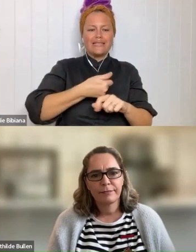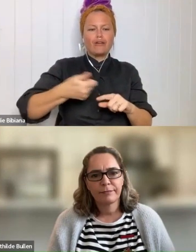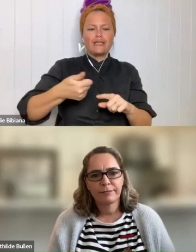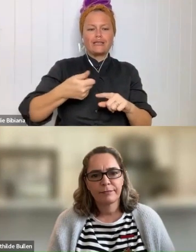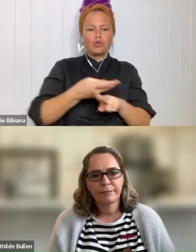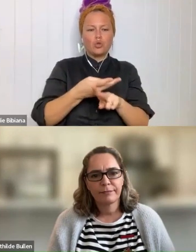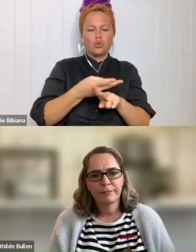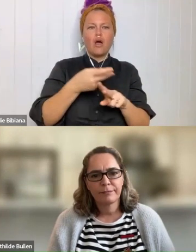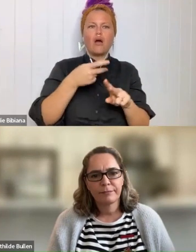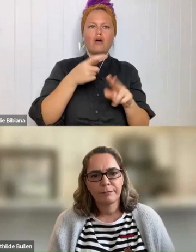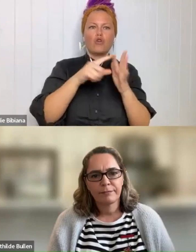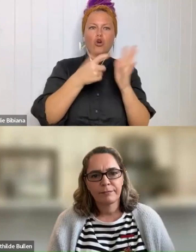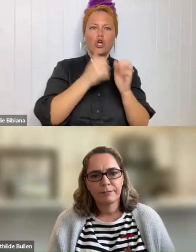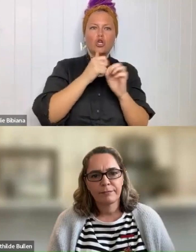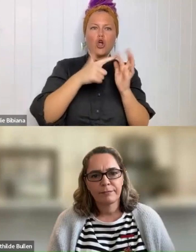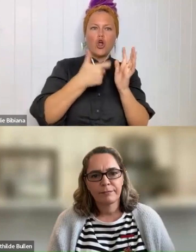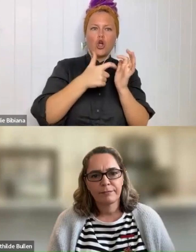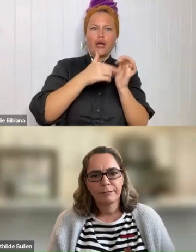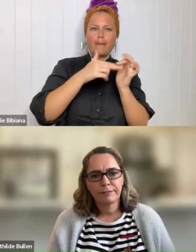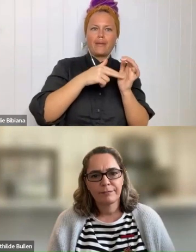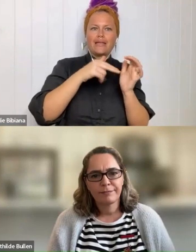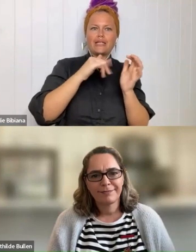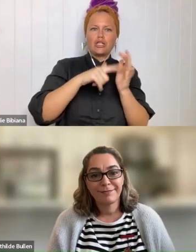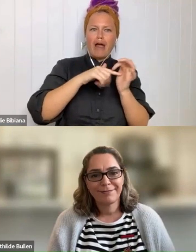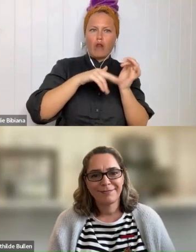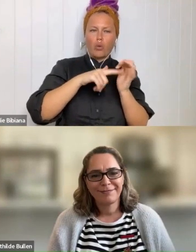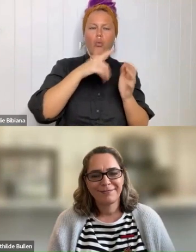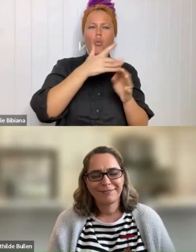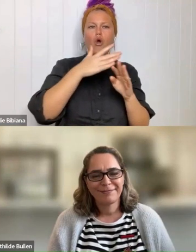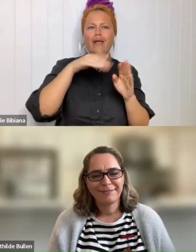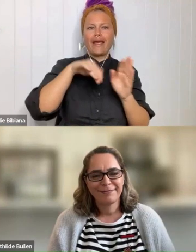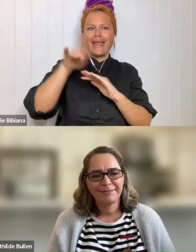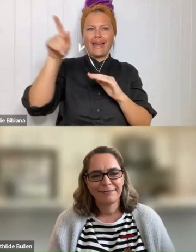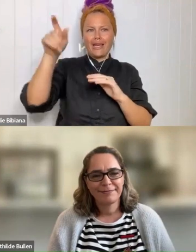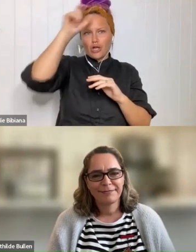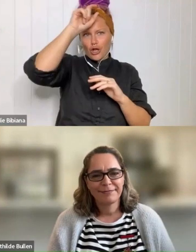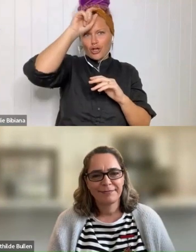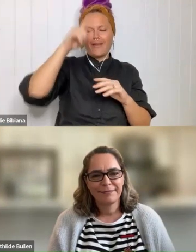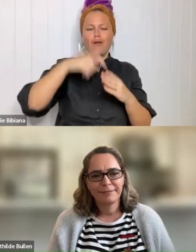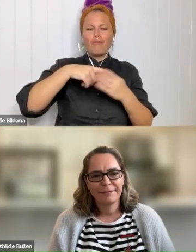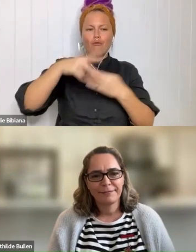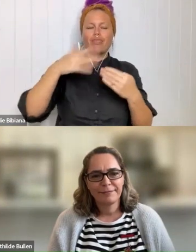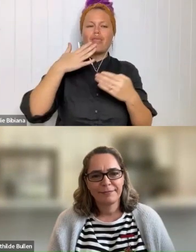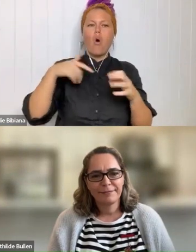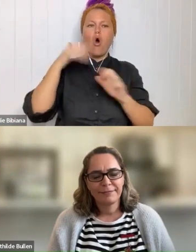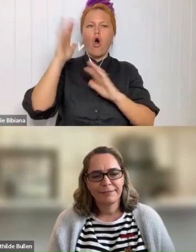Acaroğlu, who's in Turkey on working on a project at the moment. Thank you to our Auslan interpreters and our live